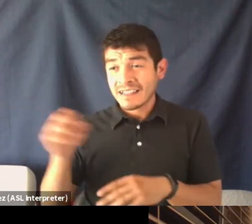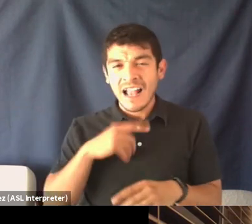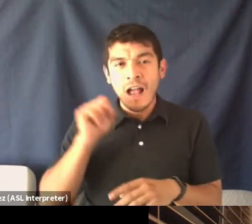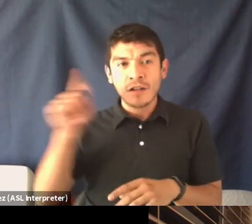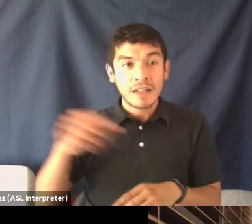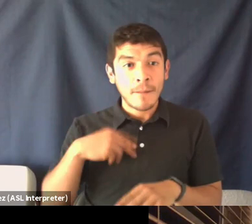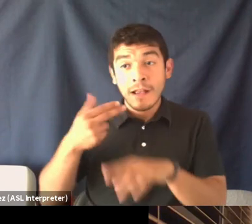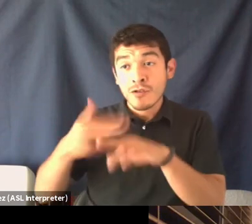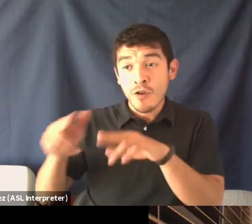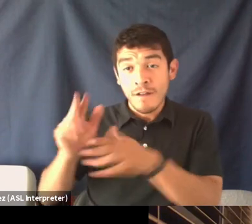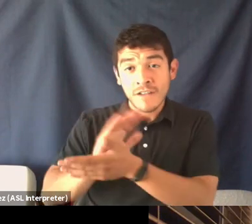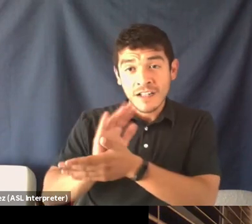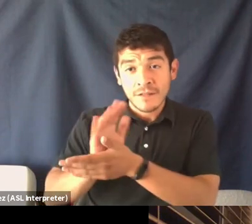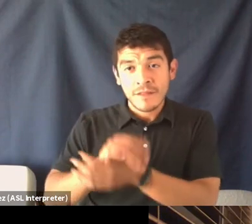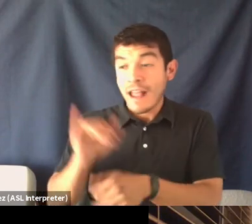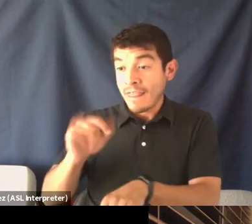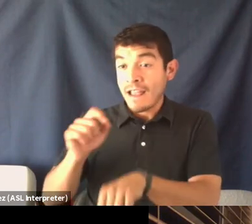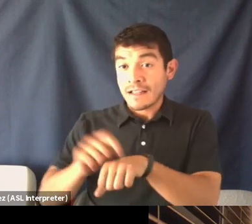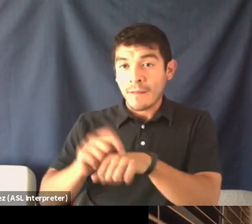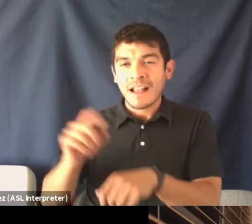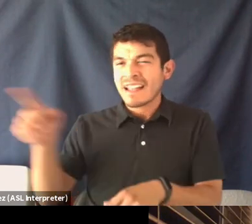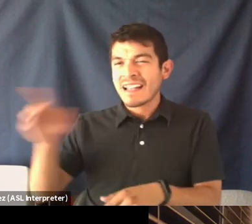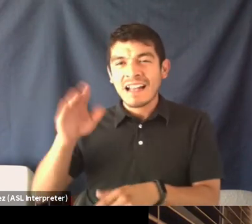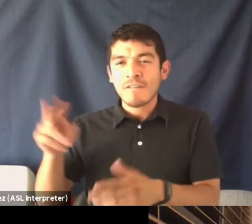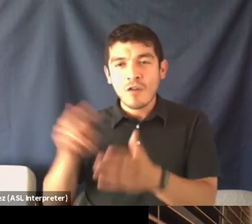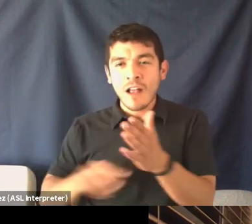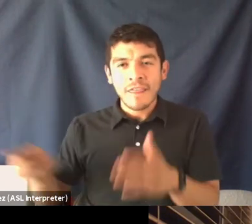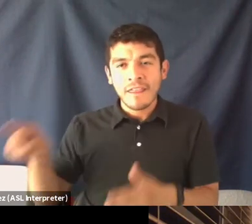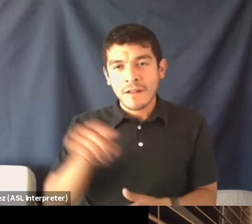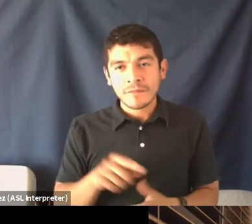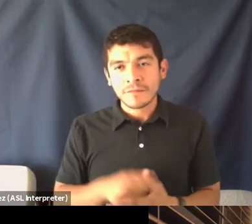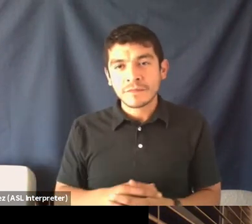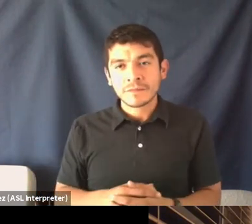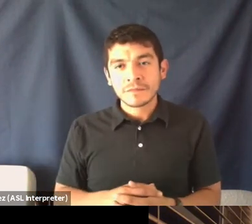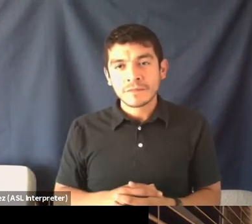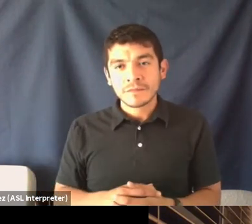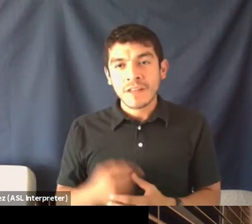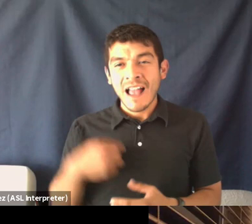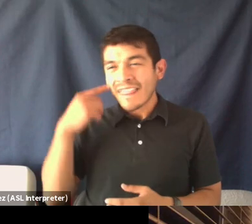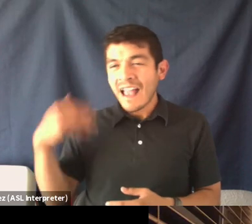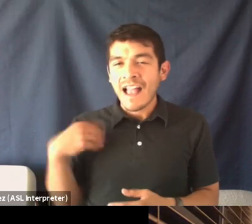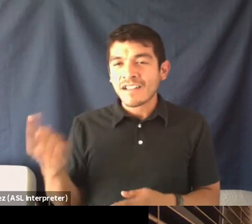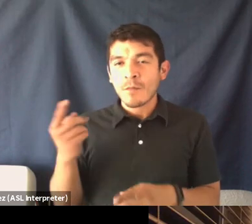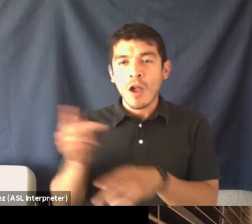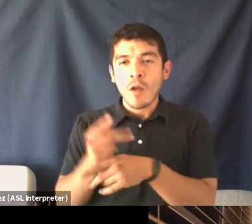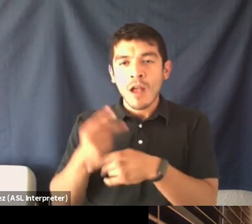but at that time, Darren never read them. And I think he had someone at his production company would eventually go through them.